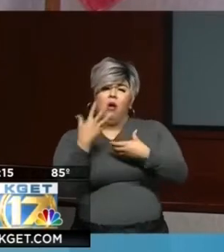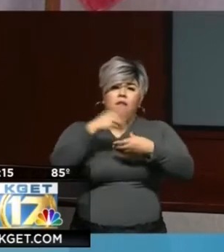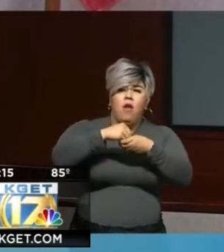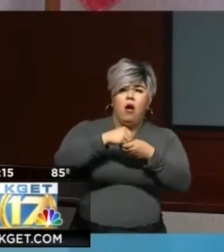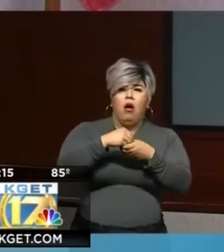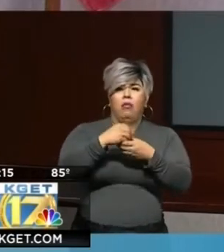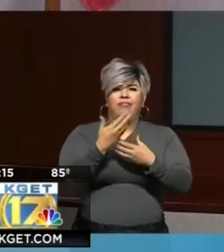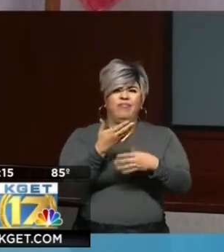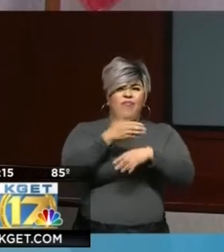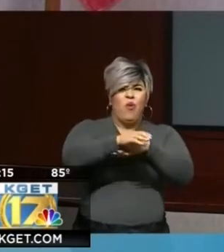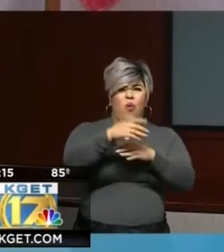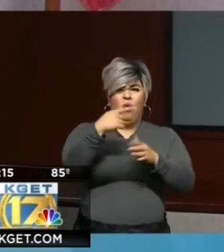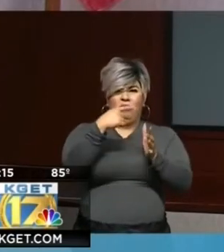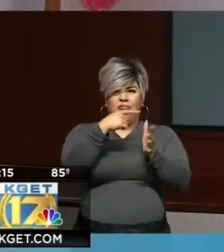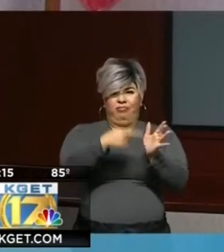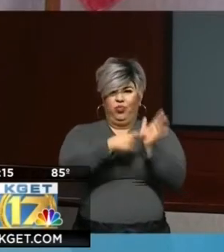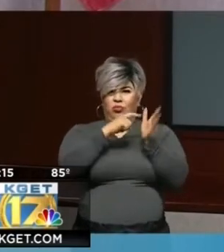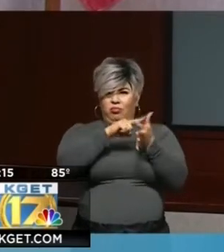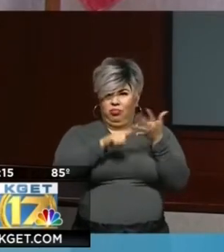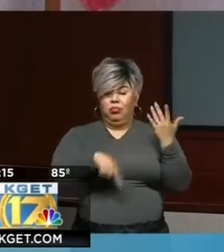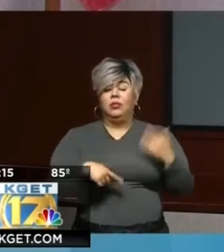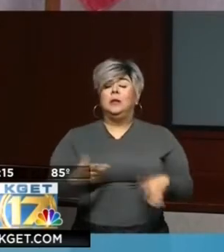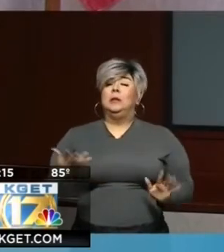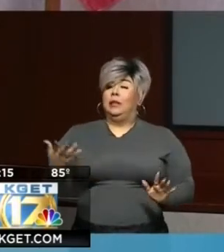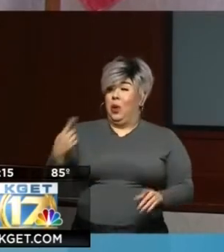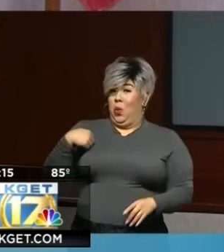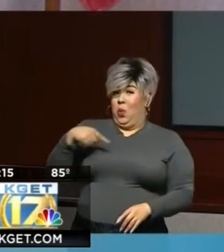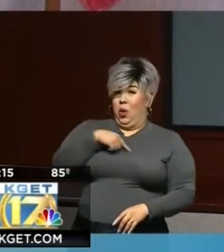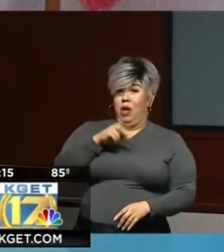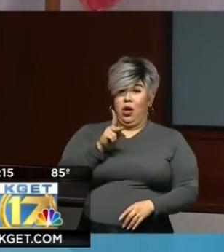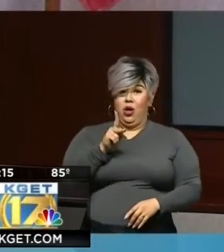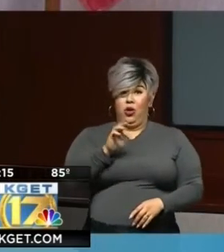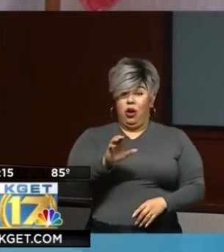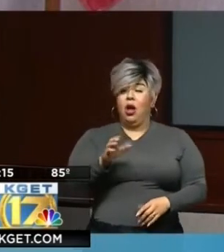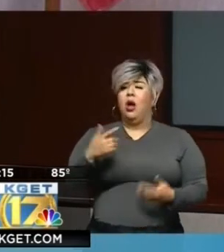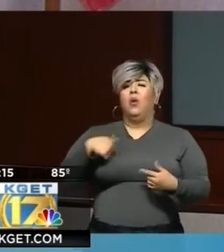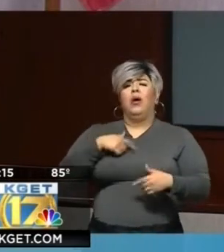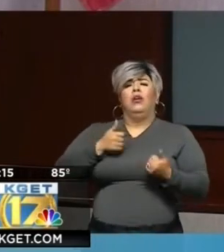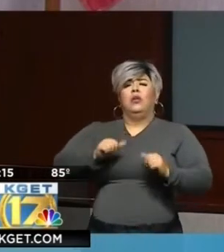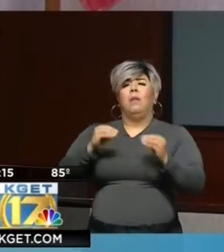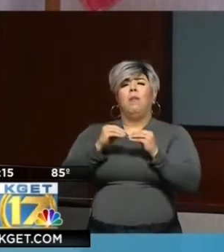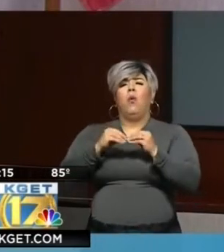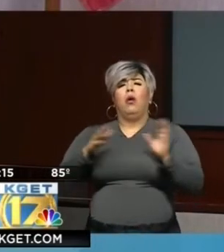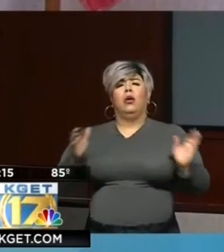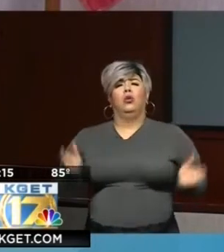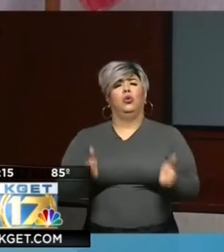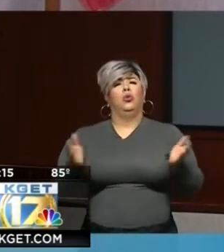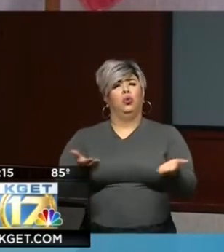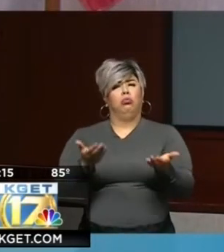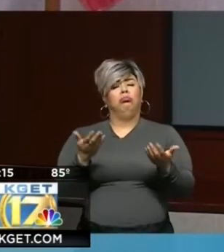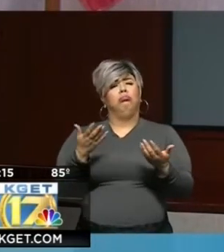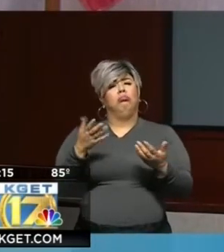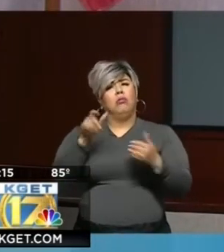THAT IS -- TO ADDRESS ENFORCEMENT WITHIN THE COUNTIES. WHAT WE HAVE BEEN DOING IS